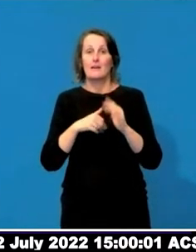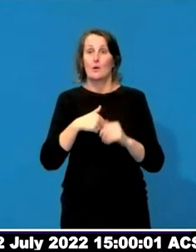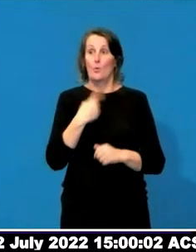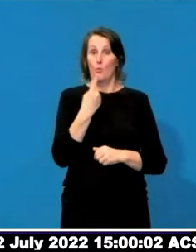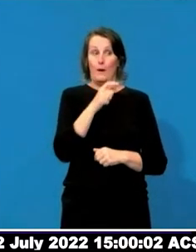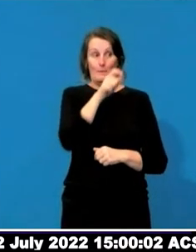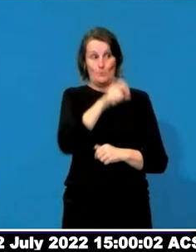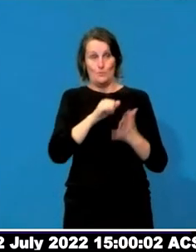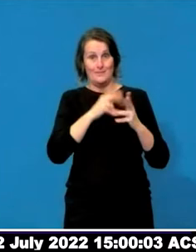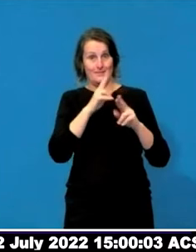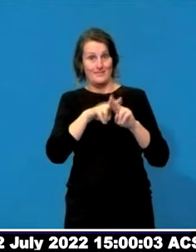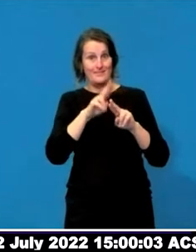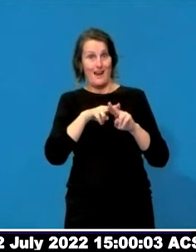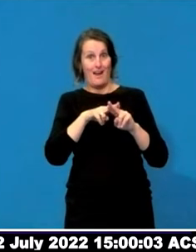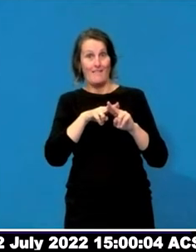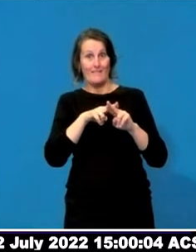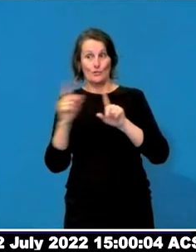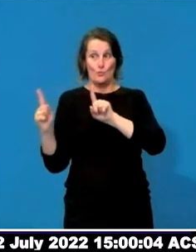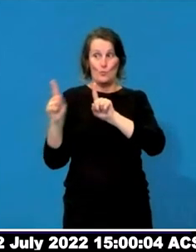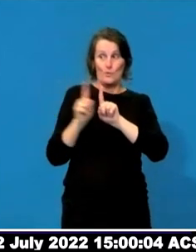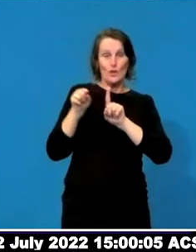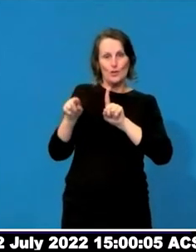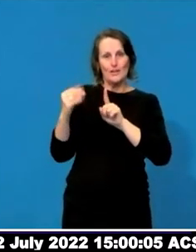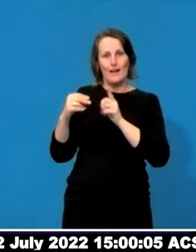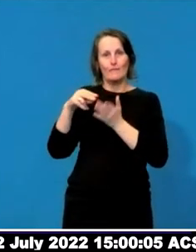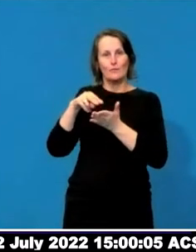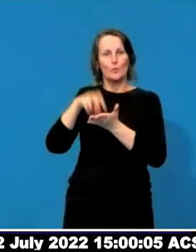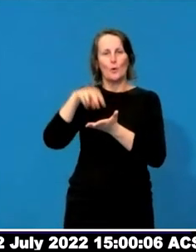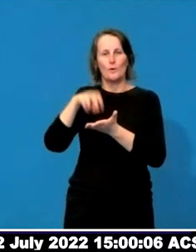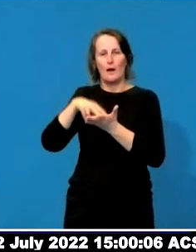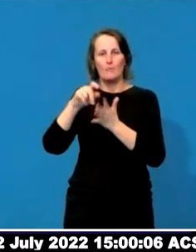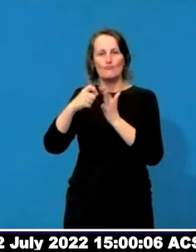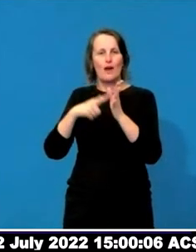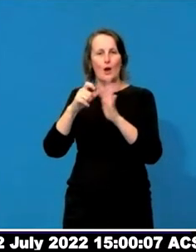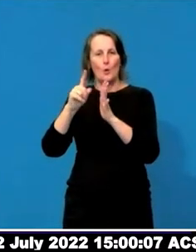and she had a Toyota Prado. And so then I paid her - from the very get-go,